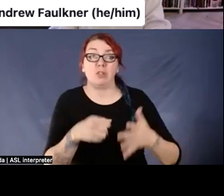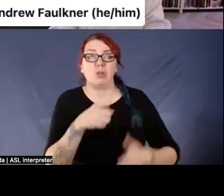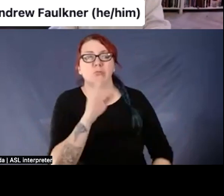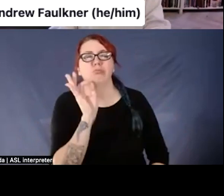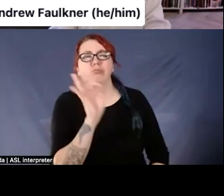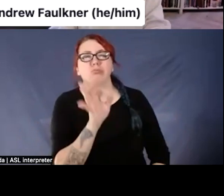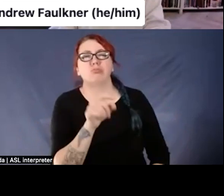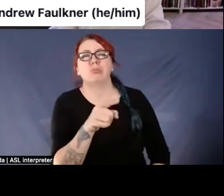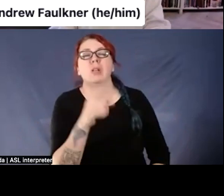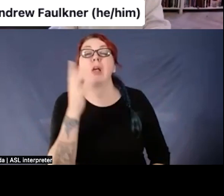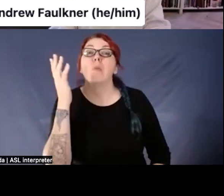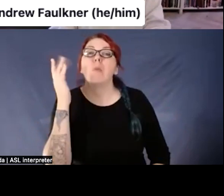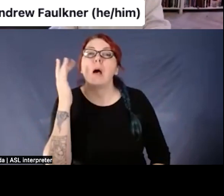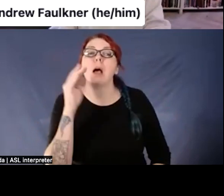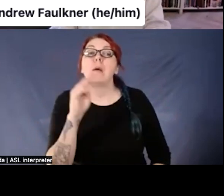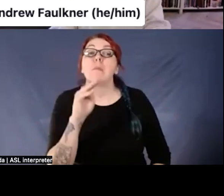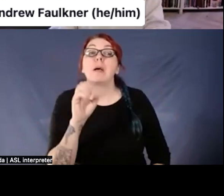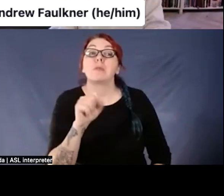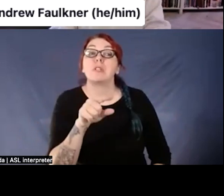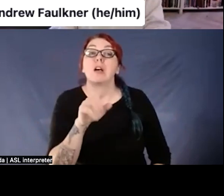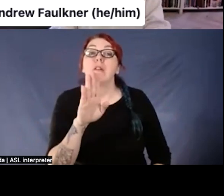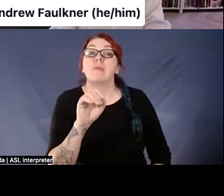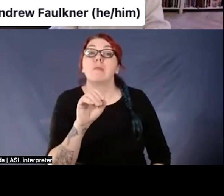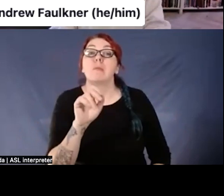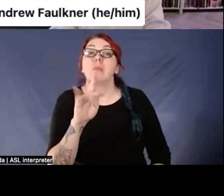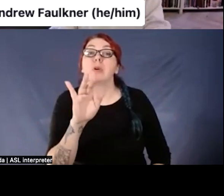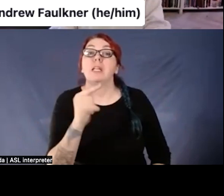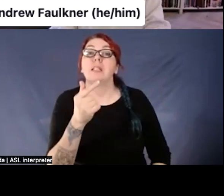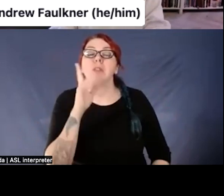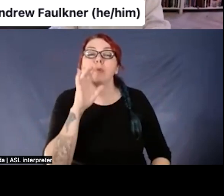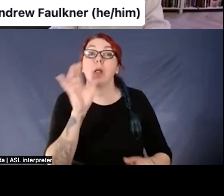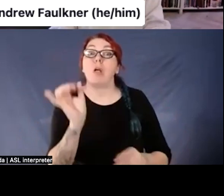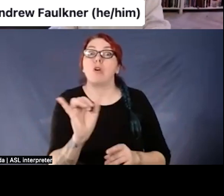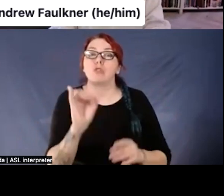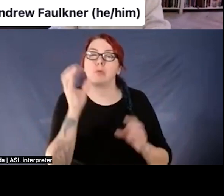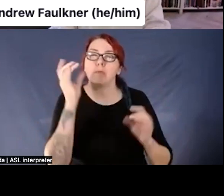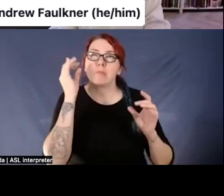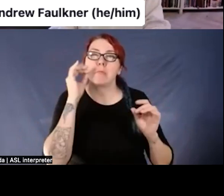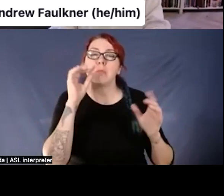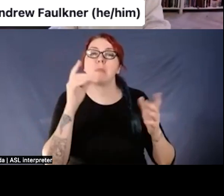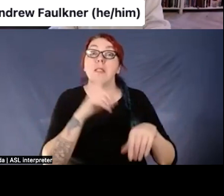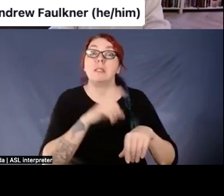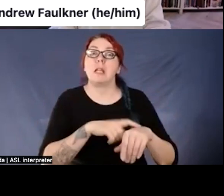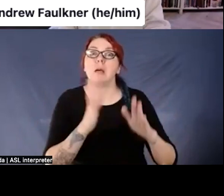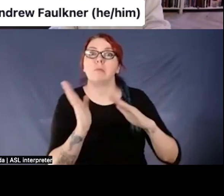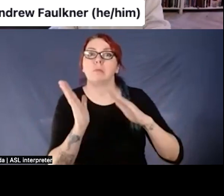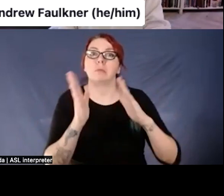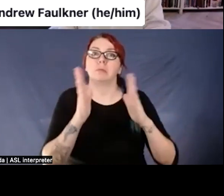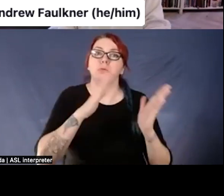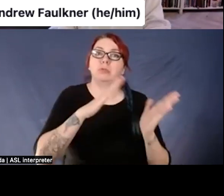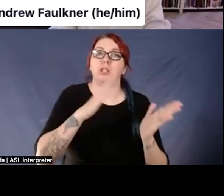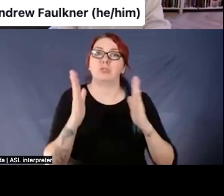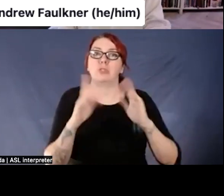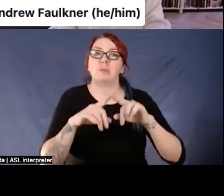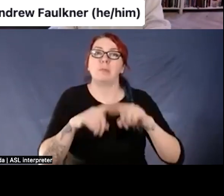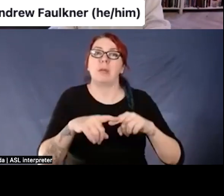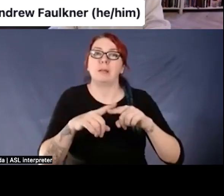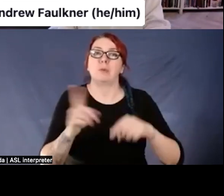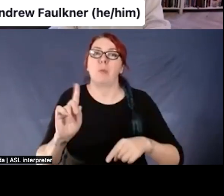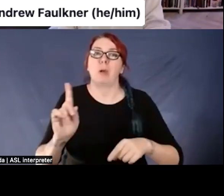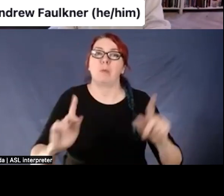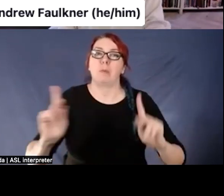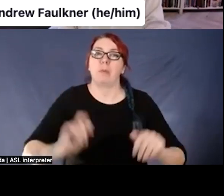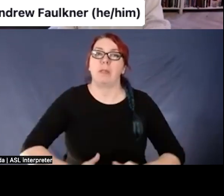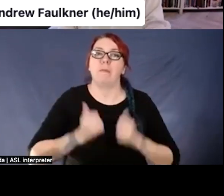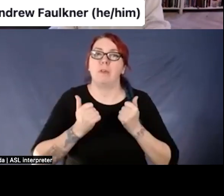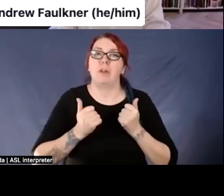zones quite well. If you don't mind going to that last slide. And it, you just create a